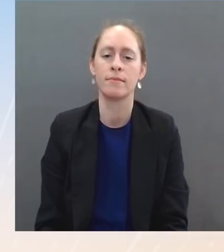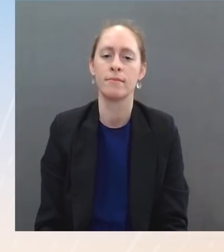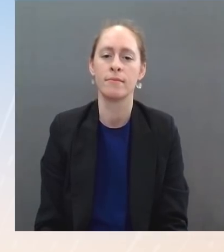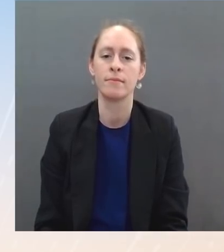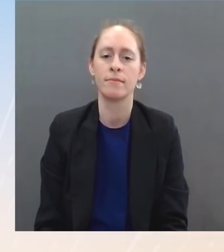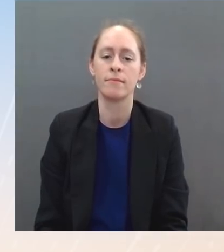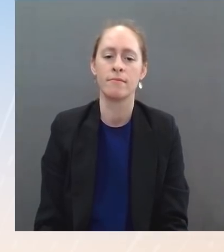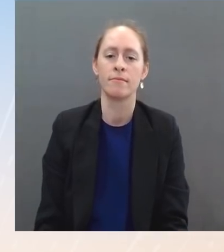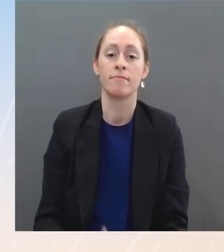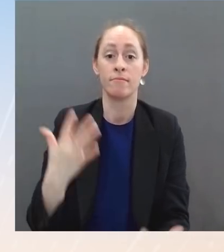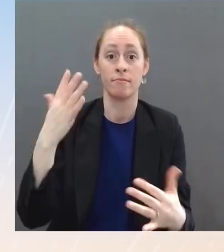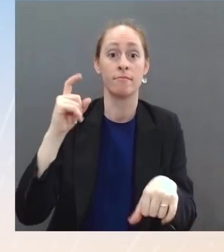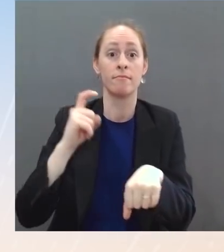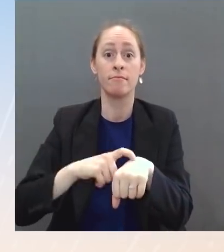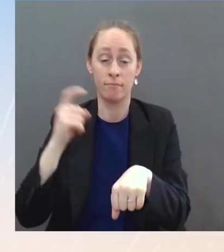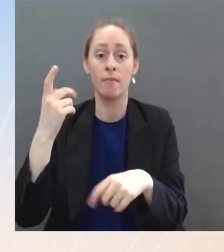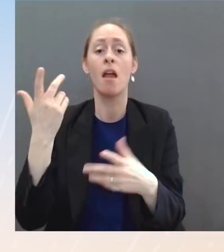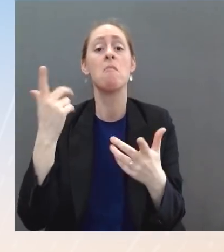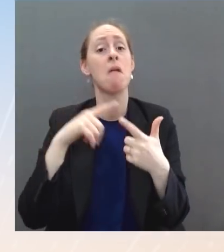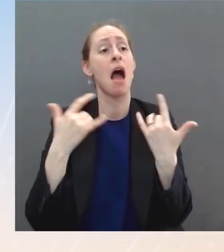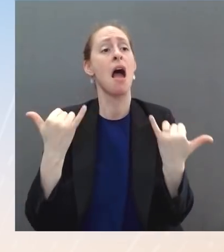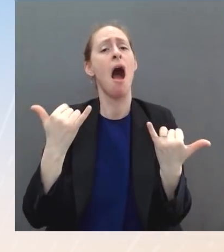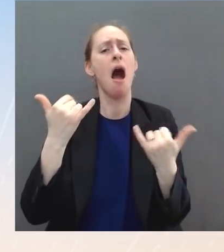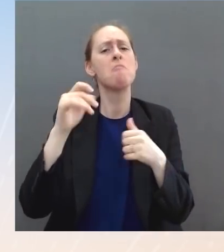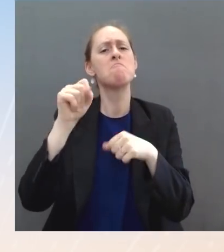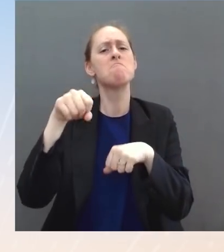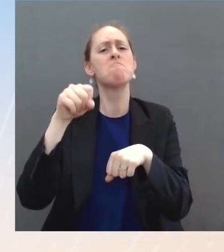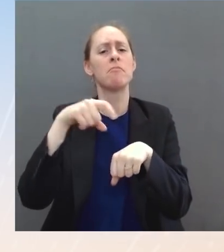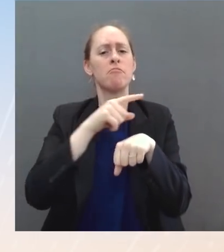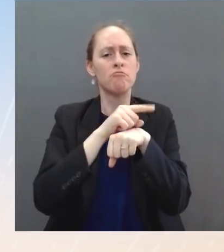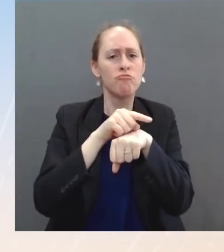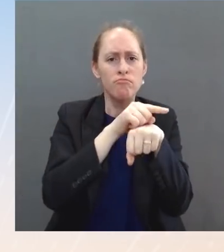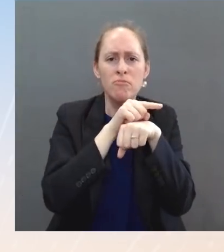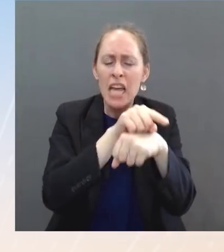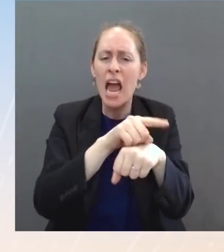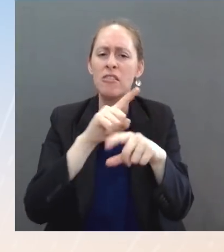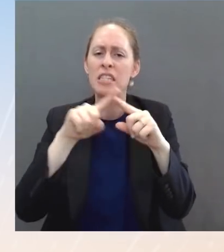But I will say this: Even before Bucha, the United States was working with Ukrainians